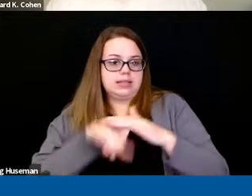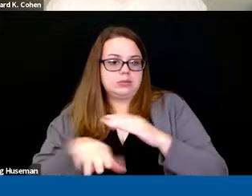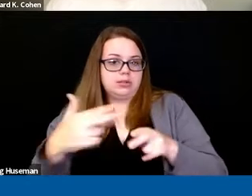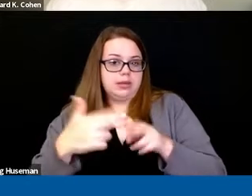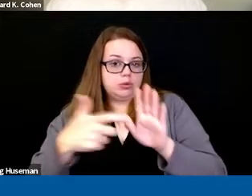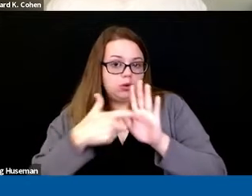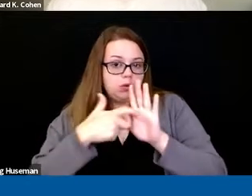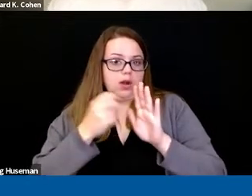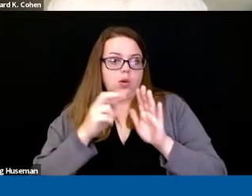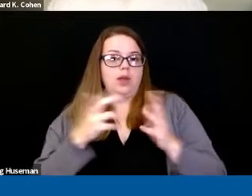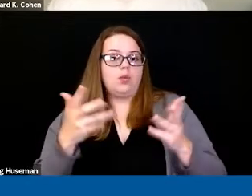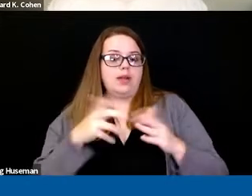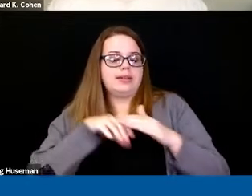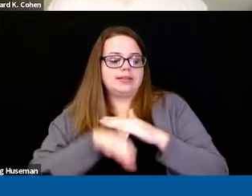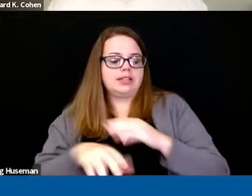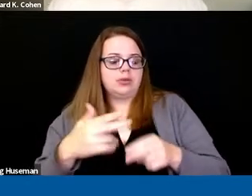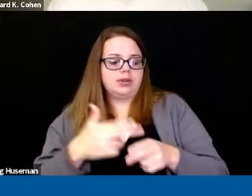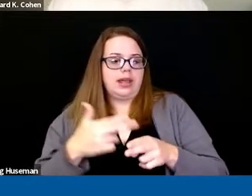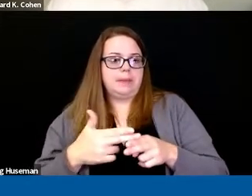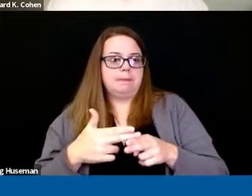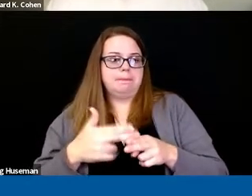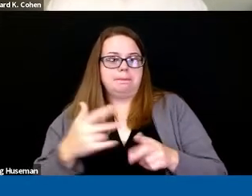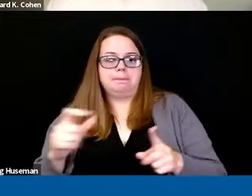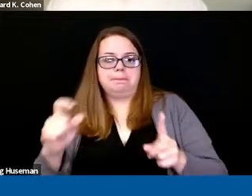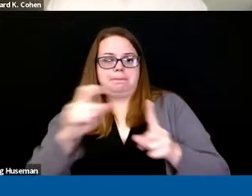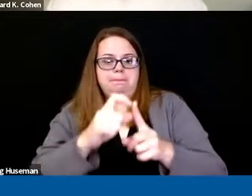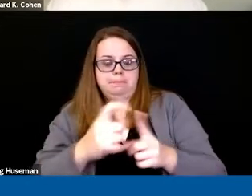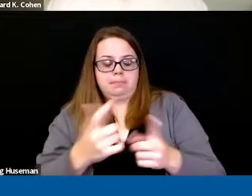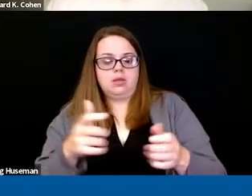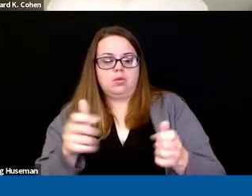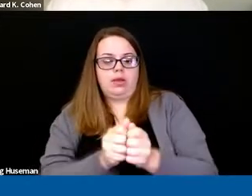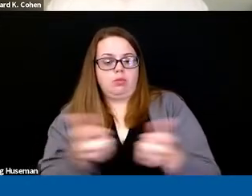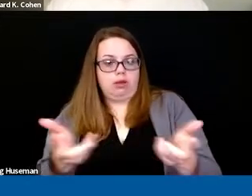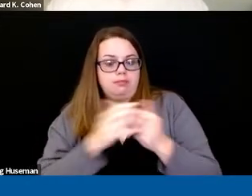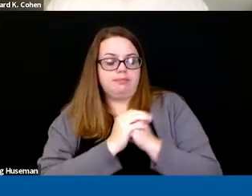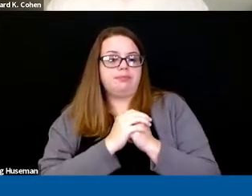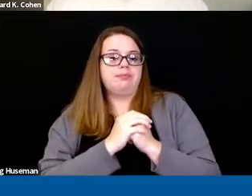and what that accessible name is calculated on. Accessible names for interactive controls especially